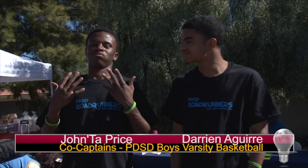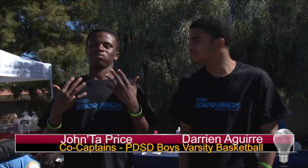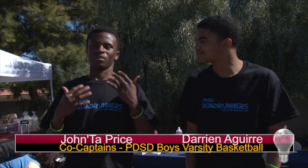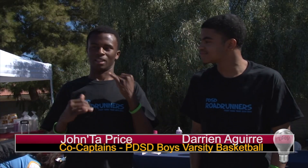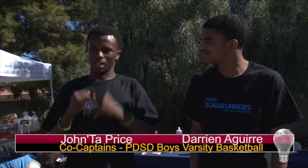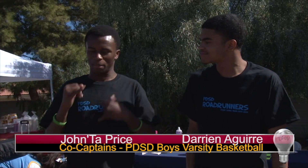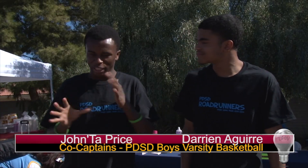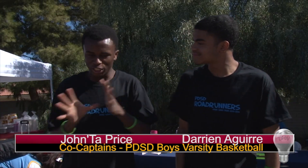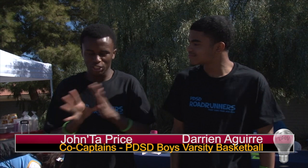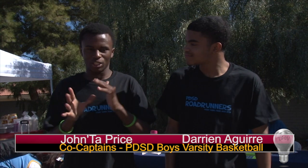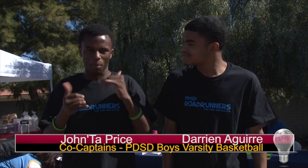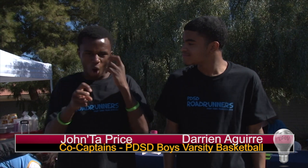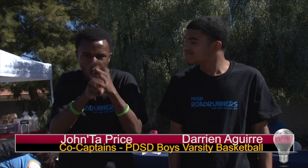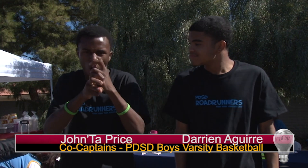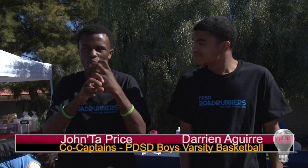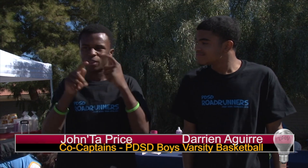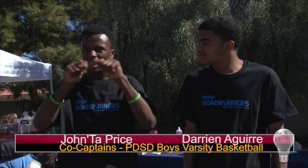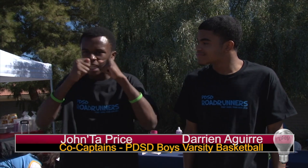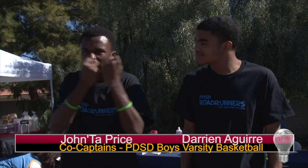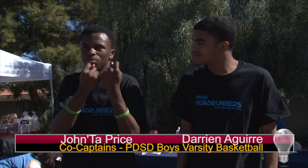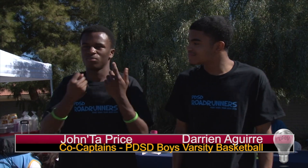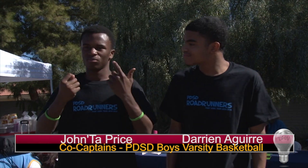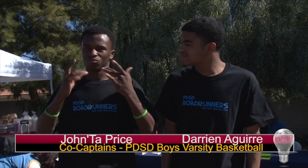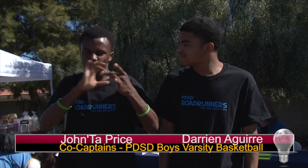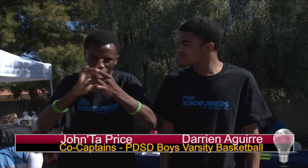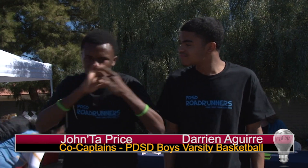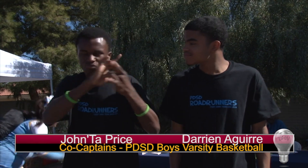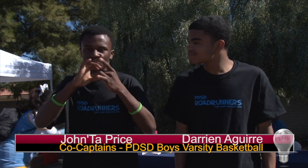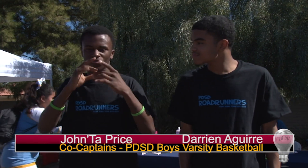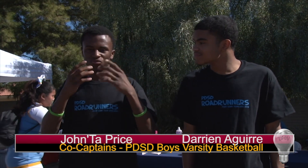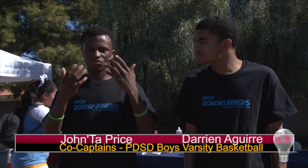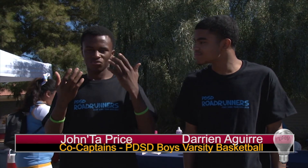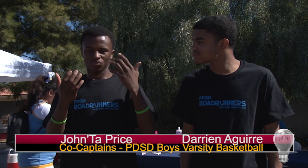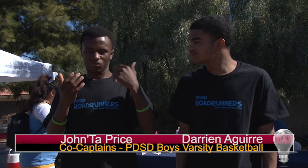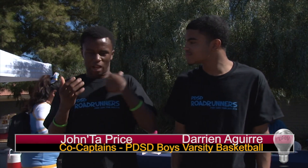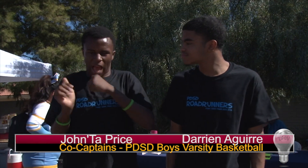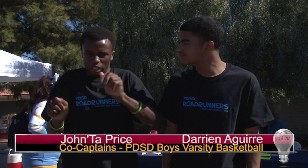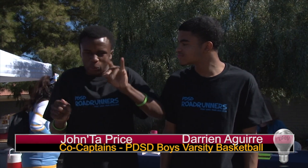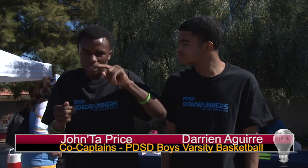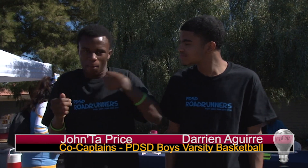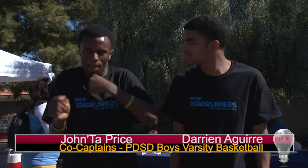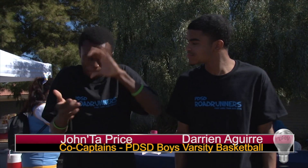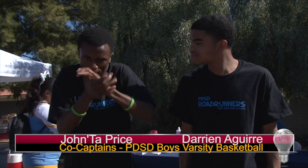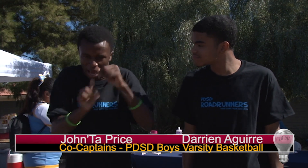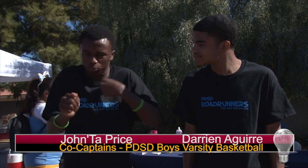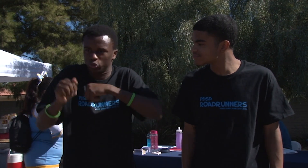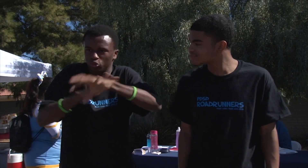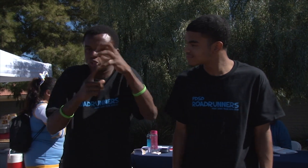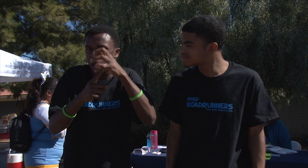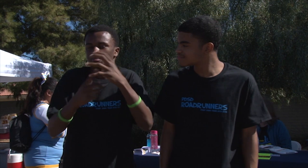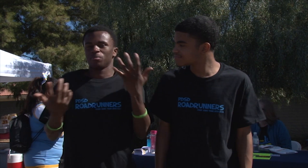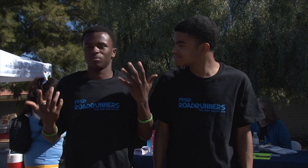WE FELT REALLY INSPIRED BY THIS, SEEING THAT OUR TEAM WORKED HARD, AND SEEING THAT WE CAN